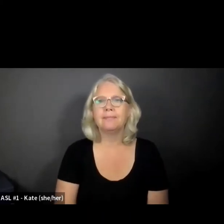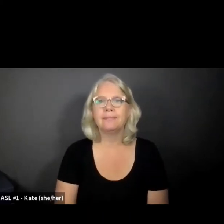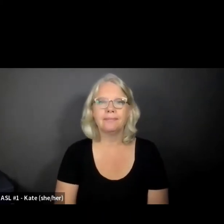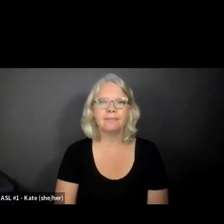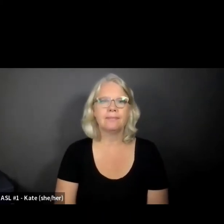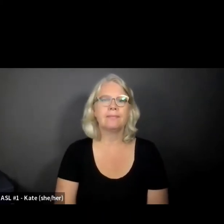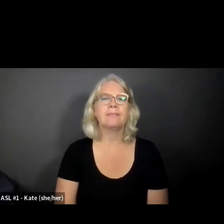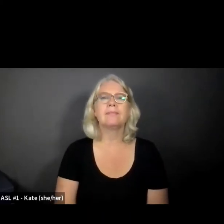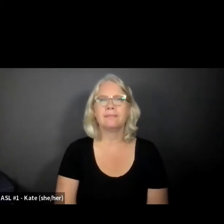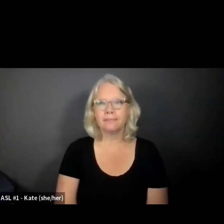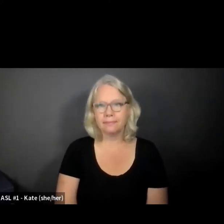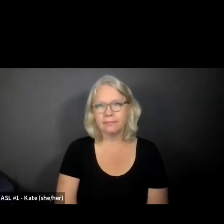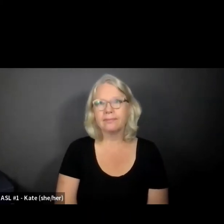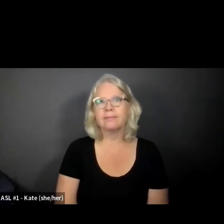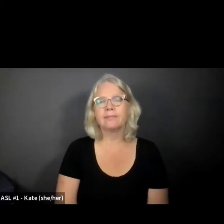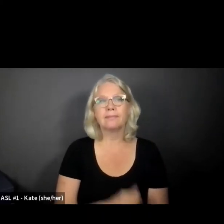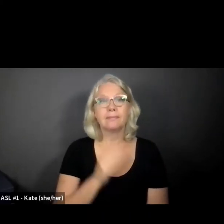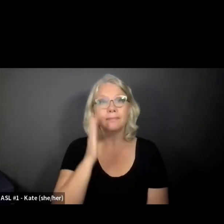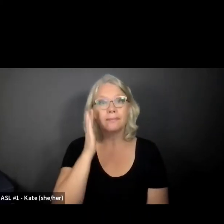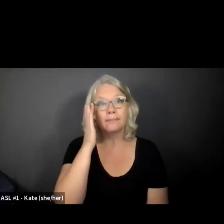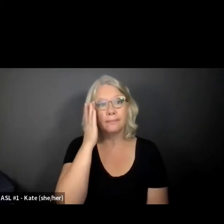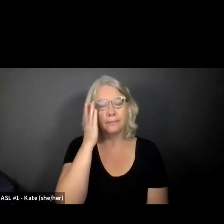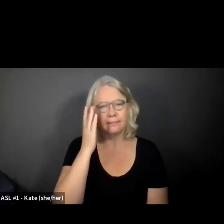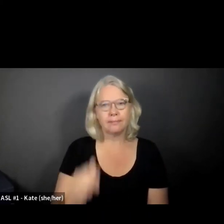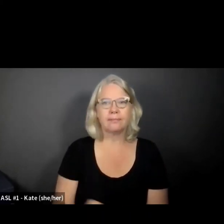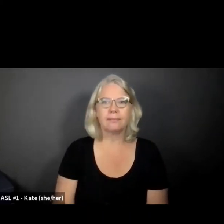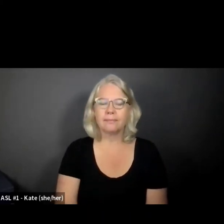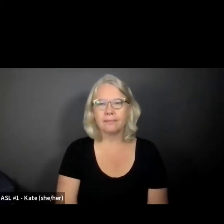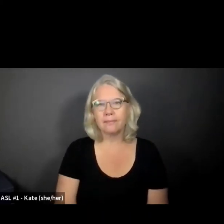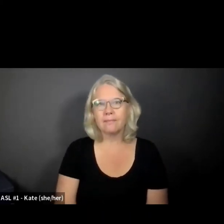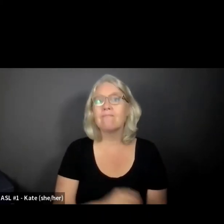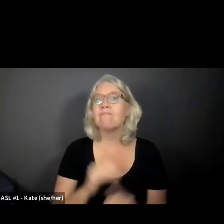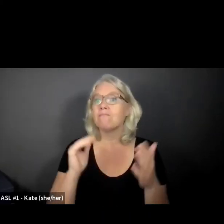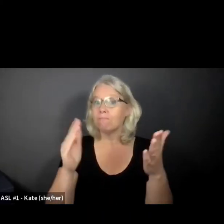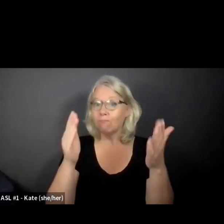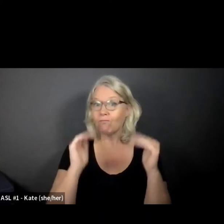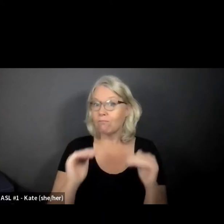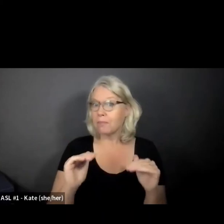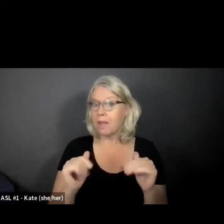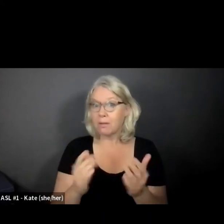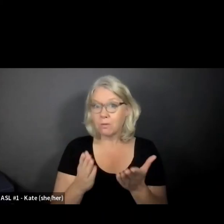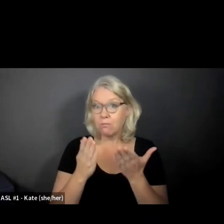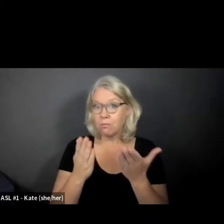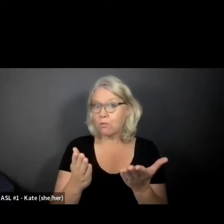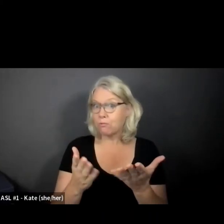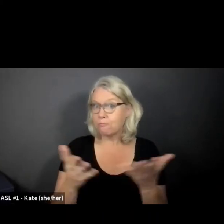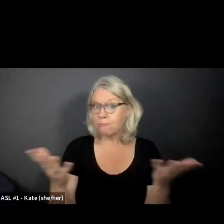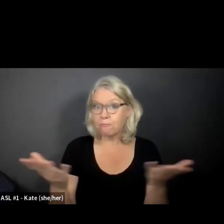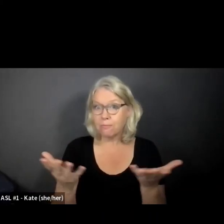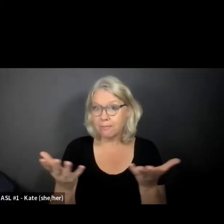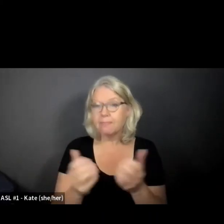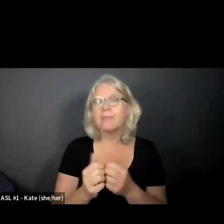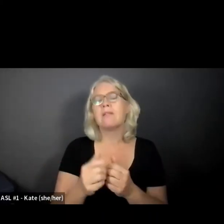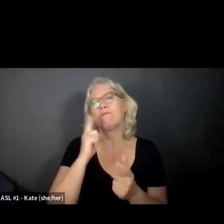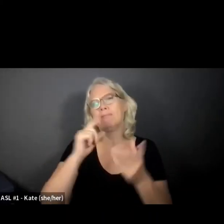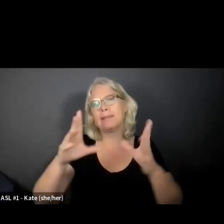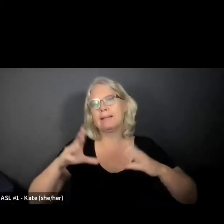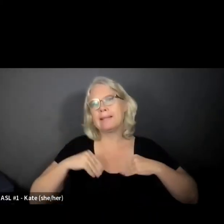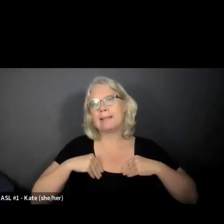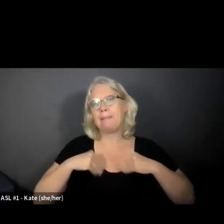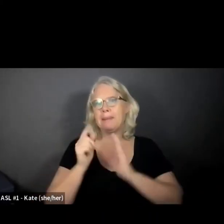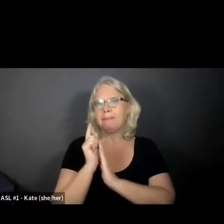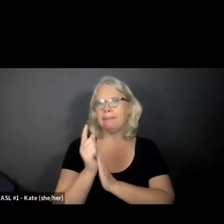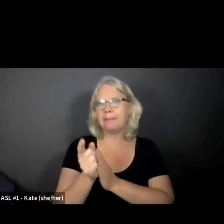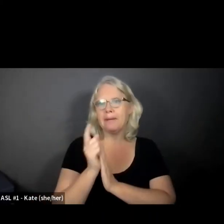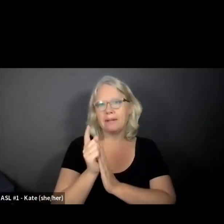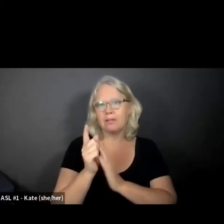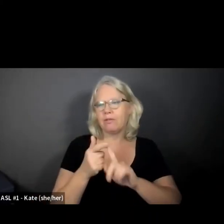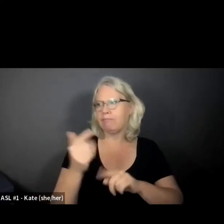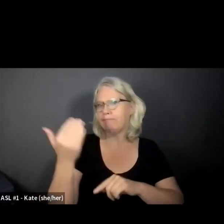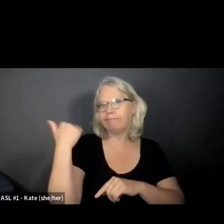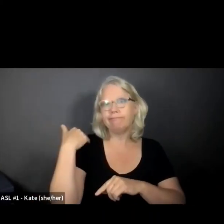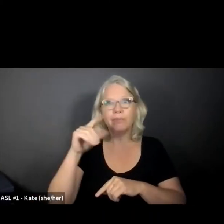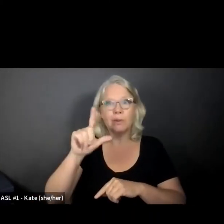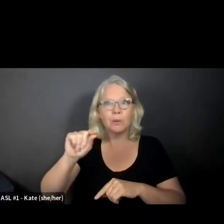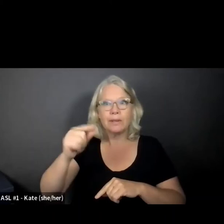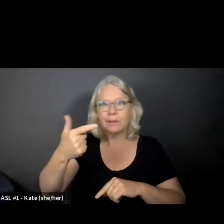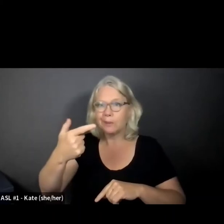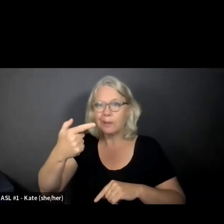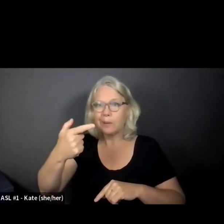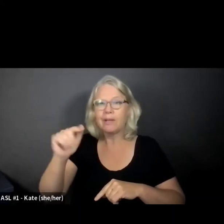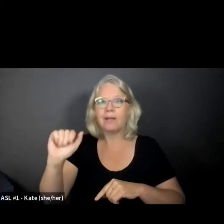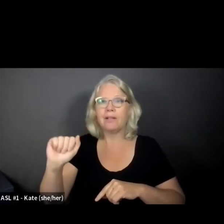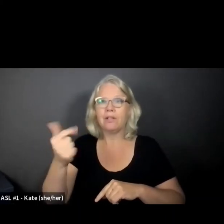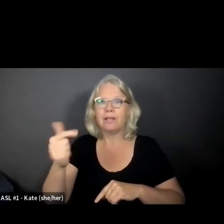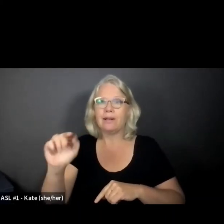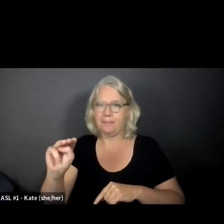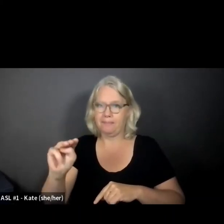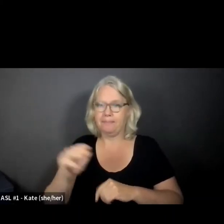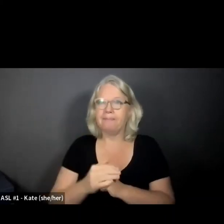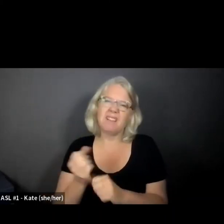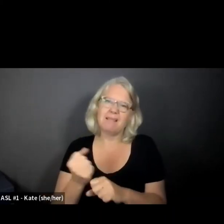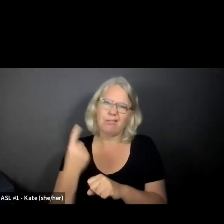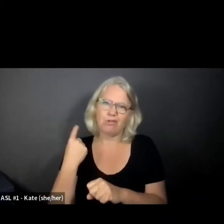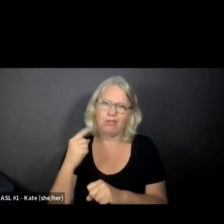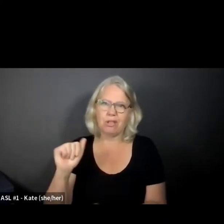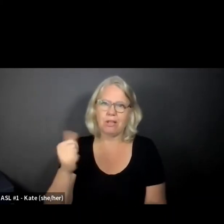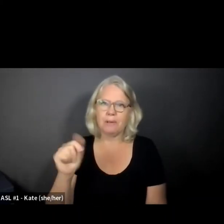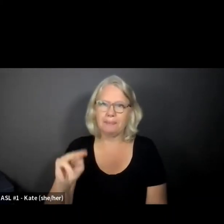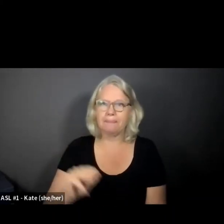Douglas Waxman : NEXT MOTION IS TO APPROVE THE MINUTE OF LAST YEAR'S GENERAL MEETING.